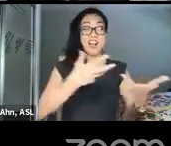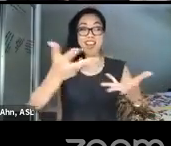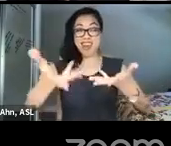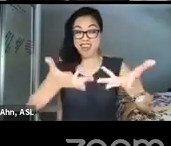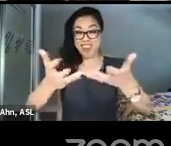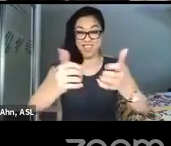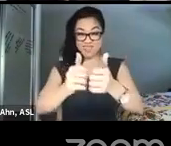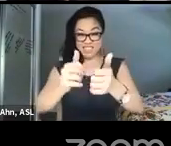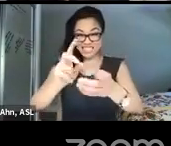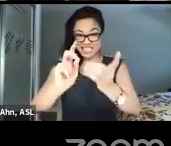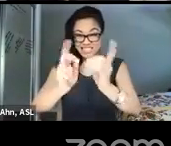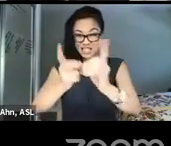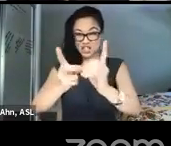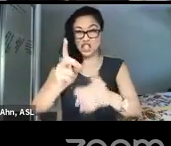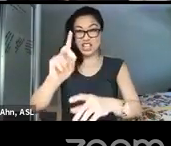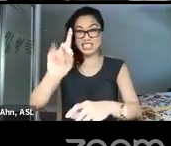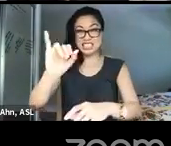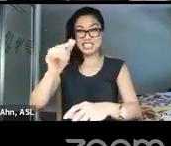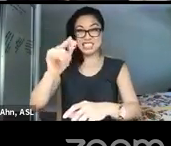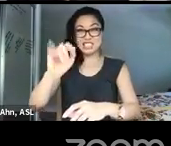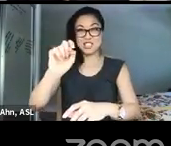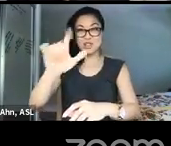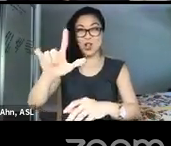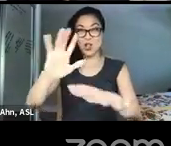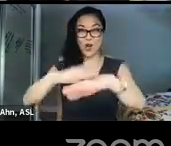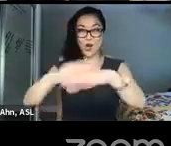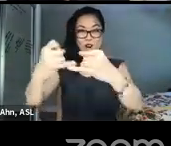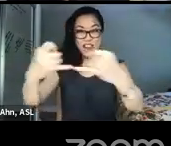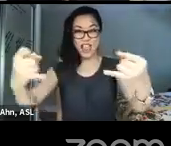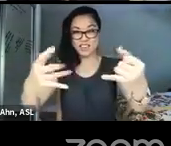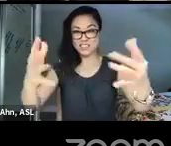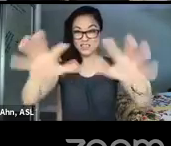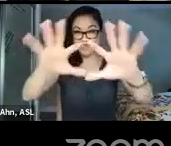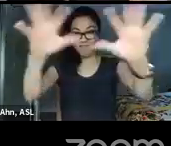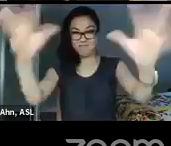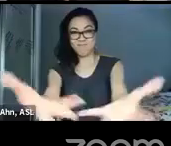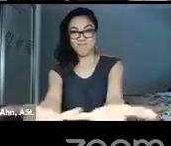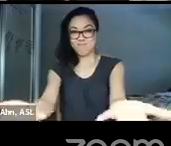direct advocacy to their City Council representatives. This is where the bulk of our work